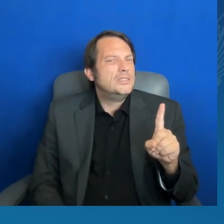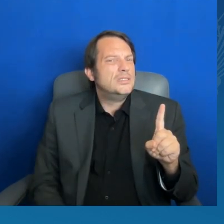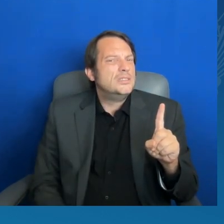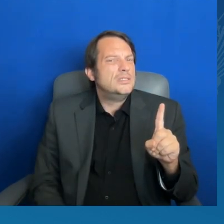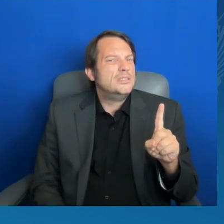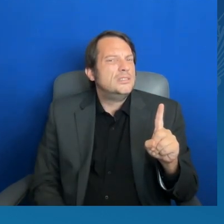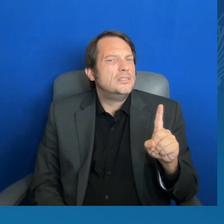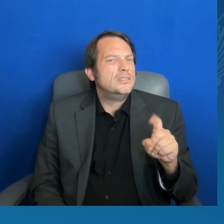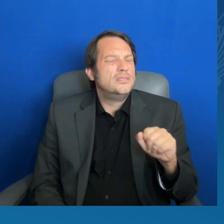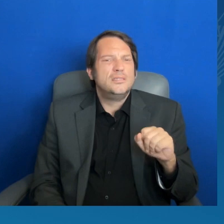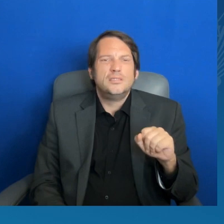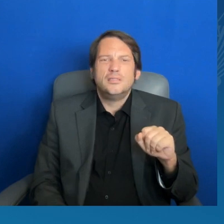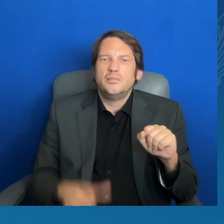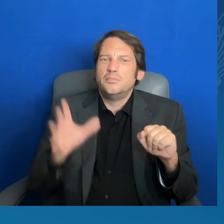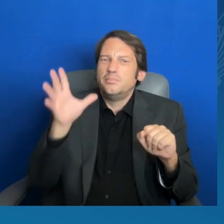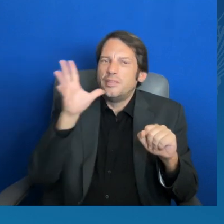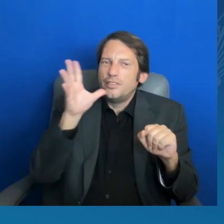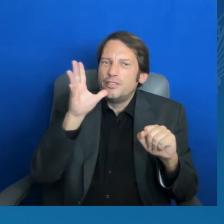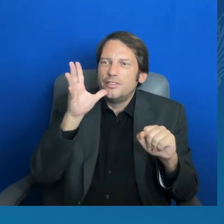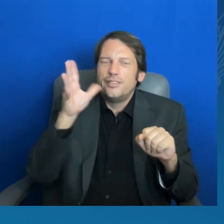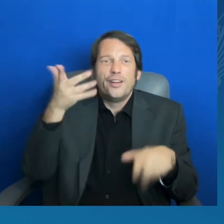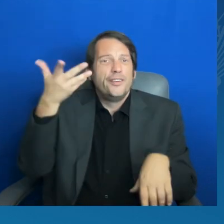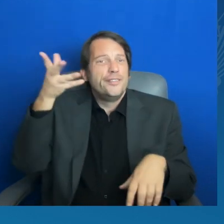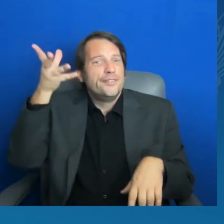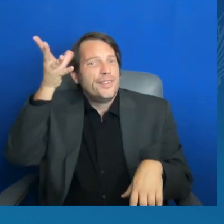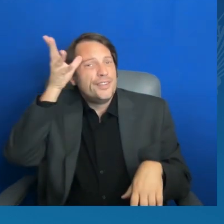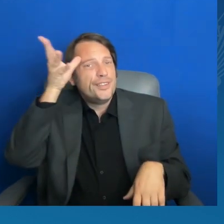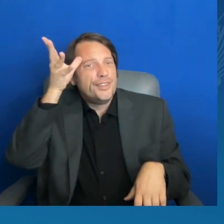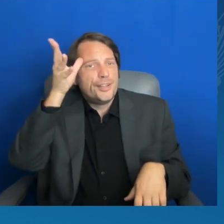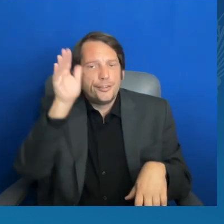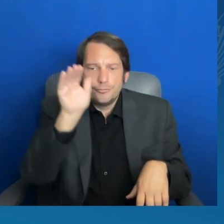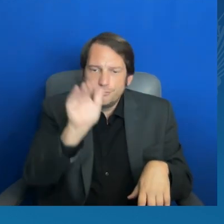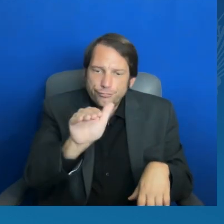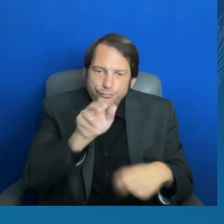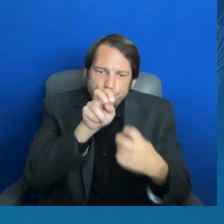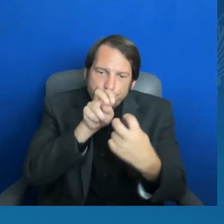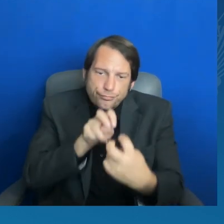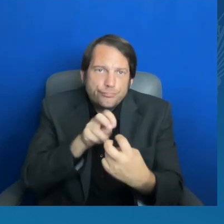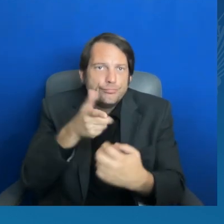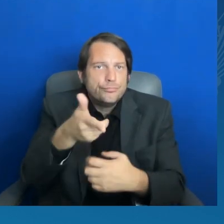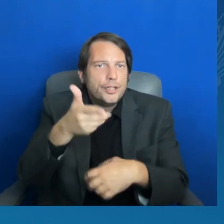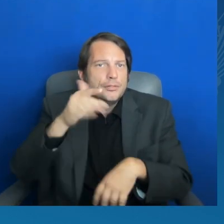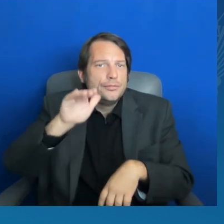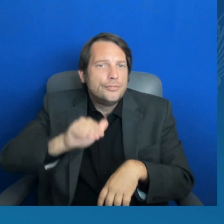"Honey, when gunfire breaks out at night, jump in the tub,